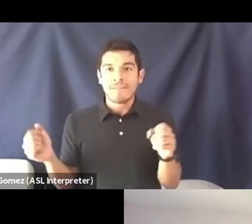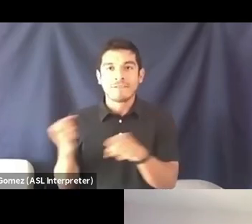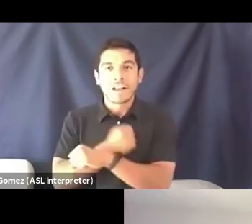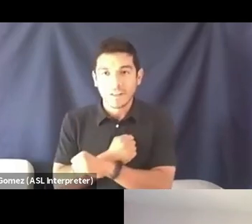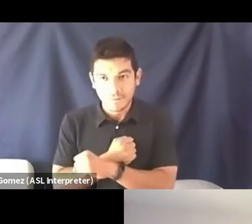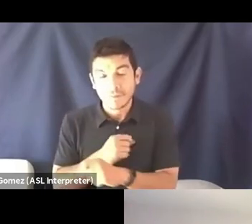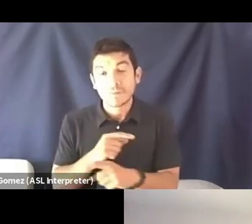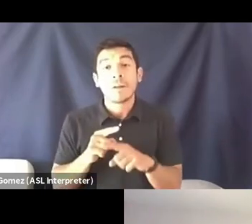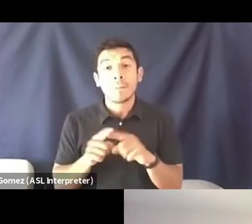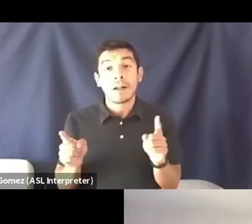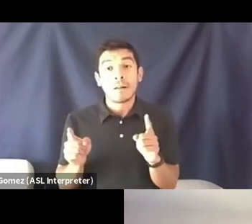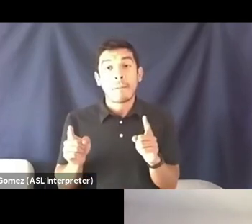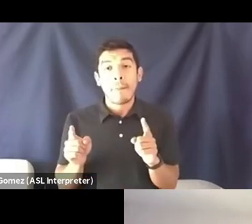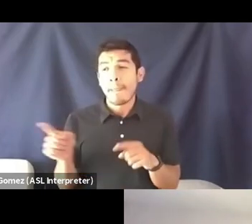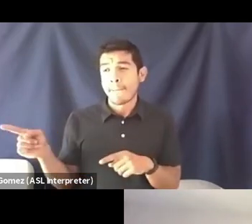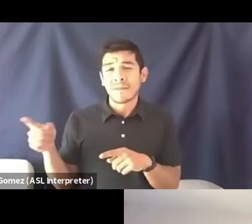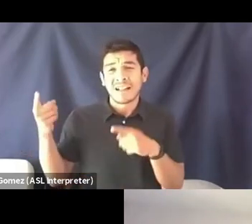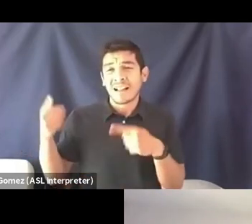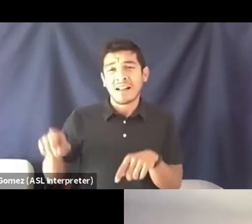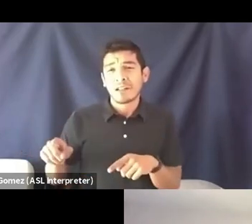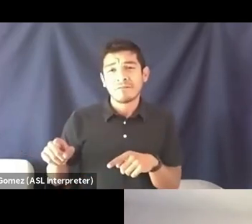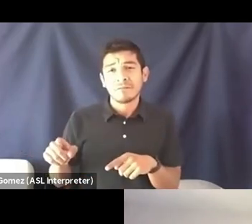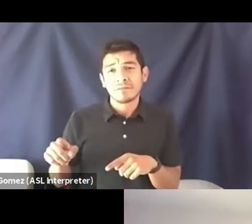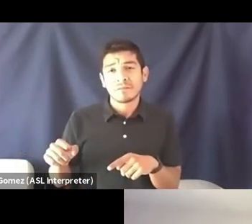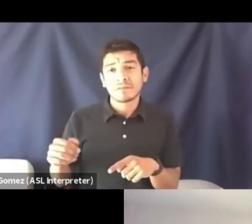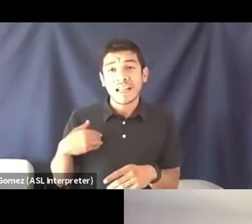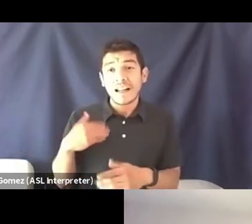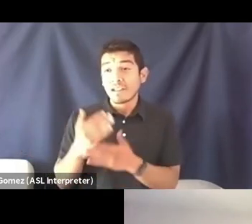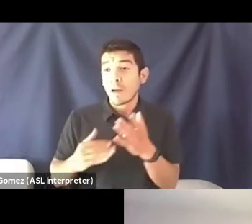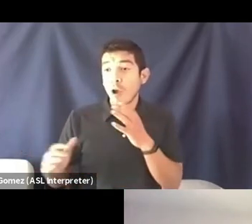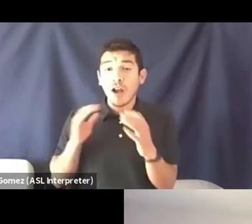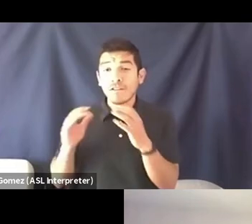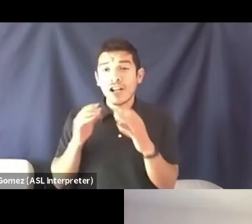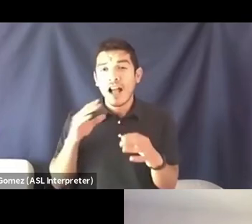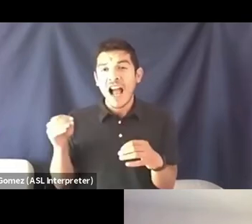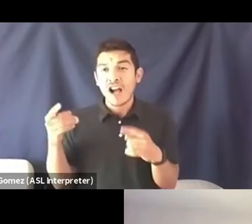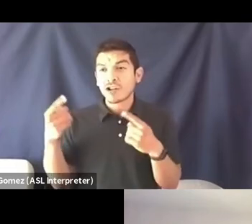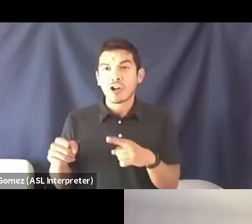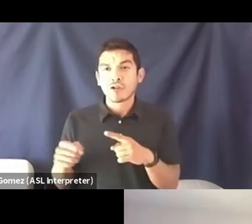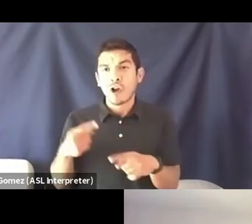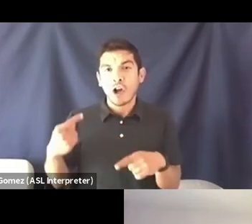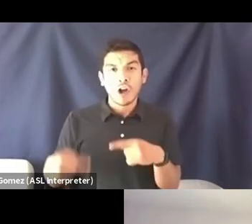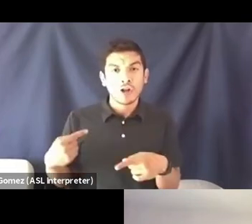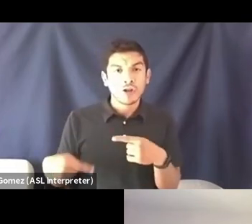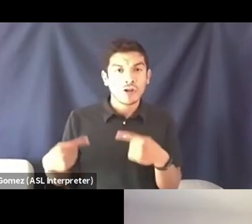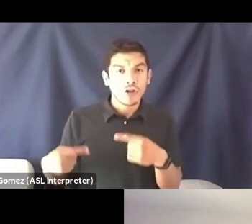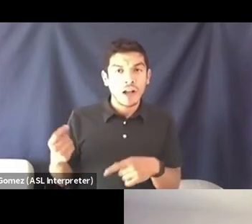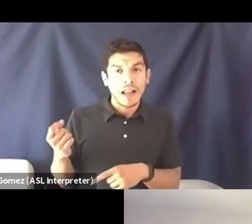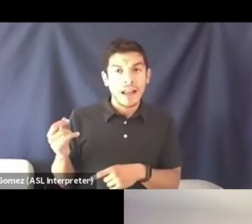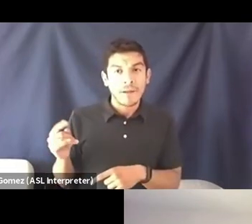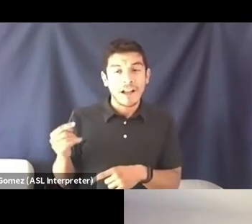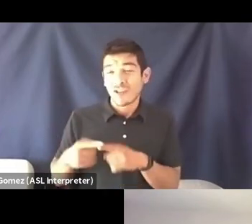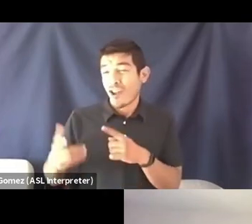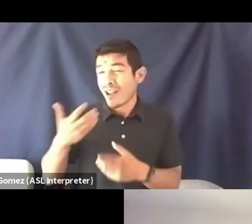But I think they just have some conversations and they started to yell at each other. And for us,